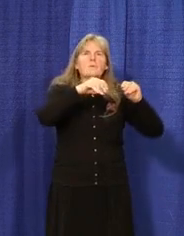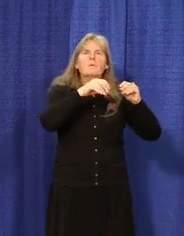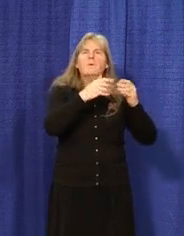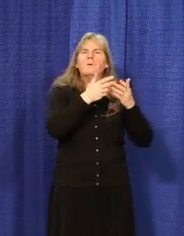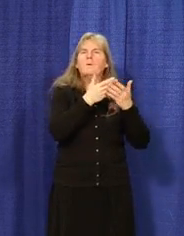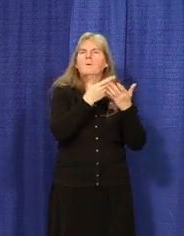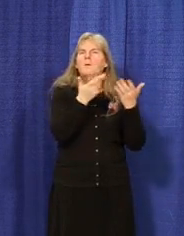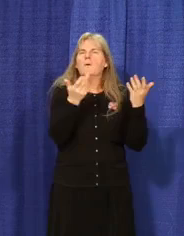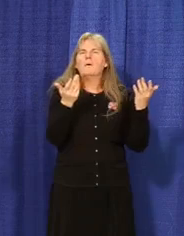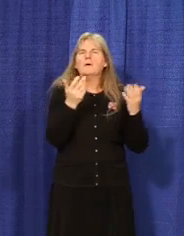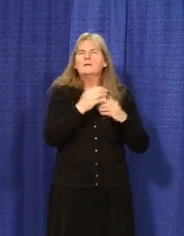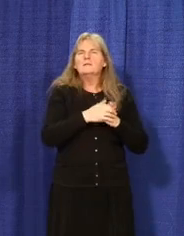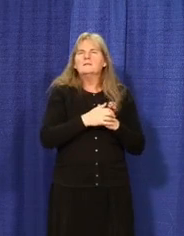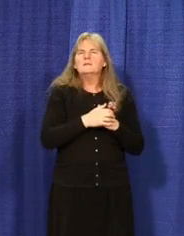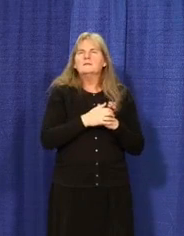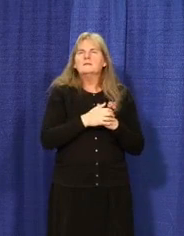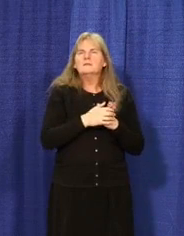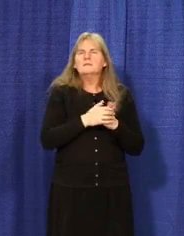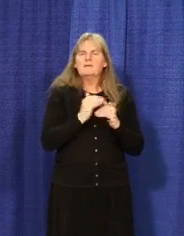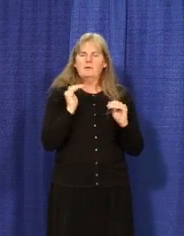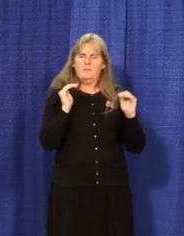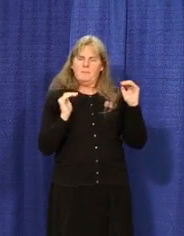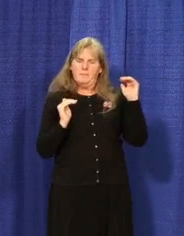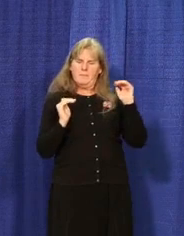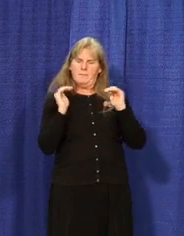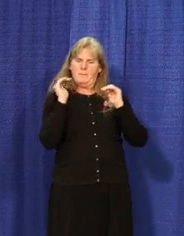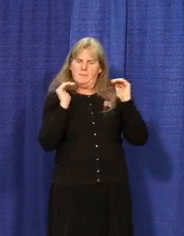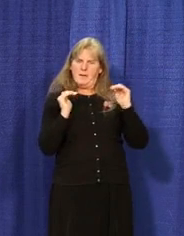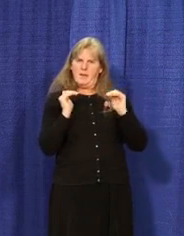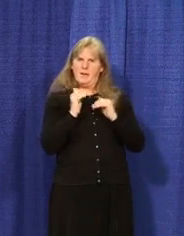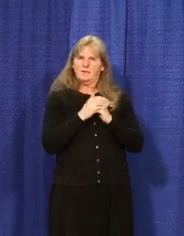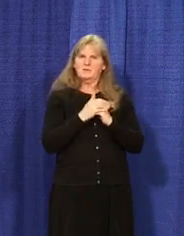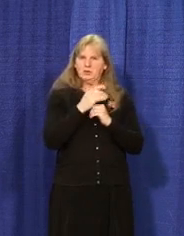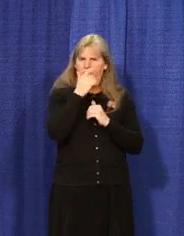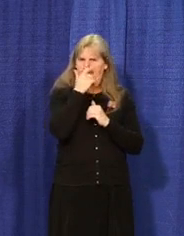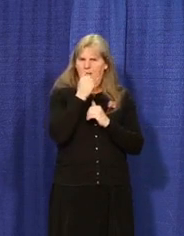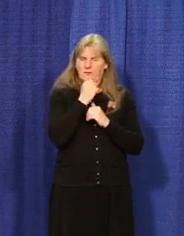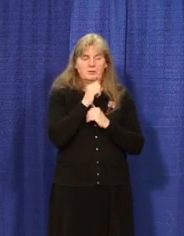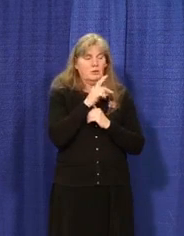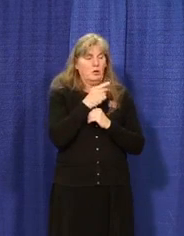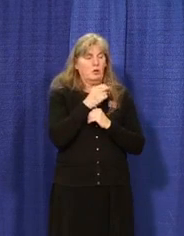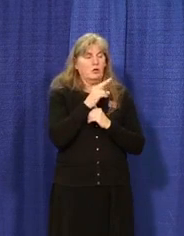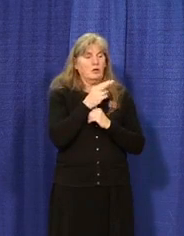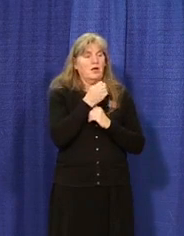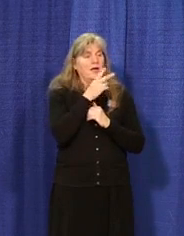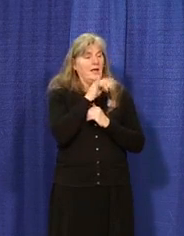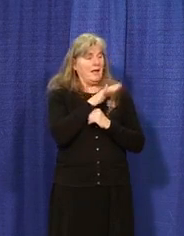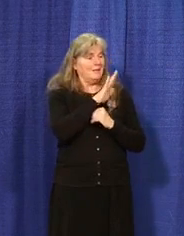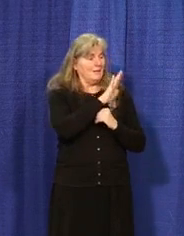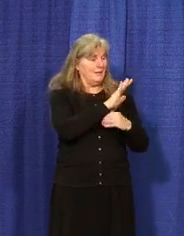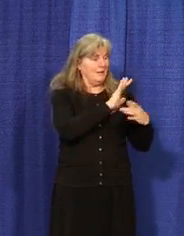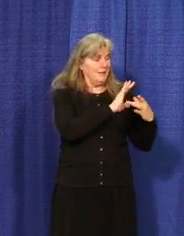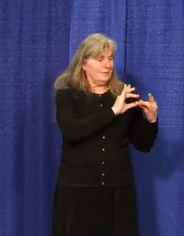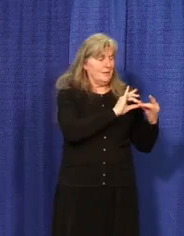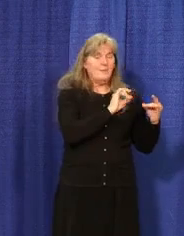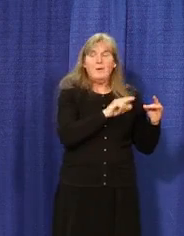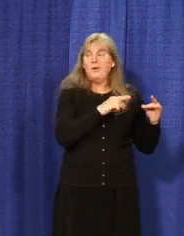or the like. It was really good to hear of both what Doctor Hanley -- Dr Hanley -- just saying in also from our conversations of